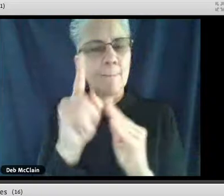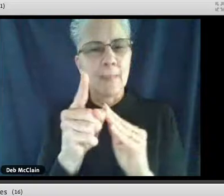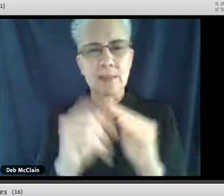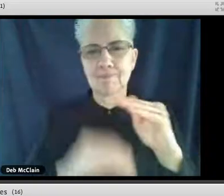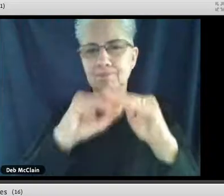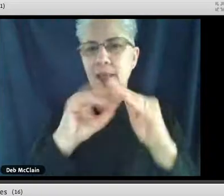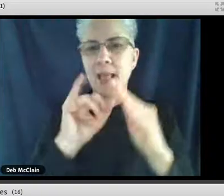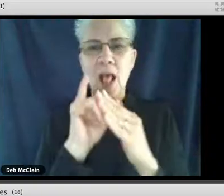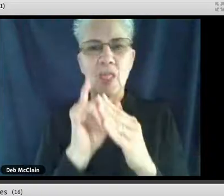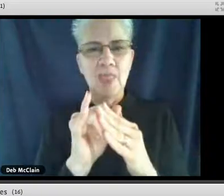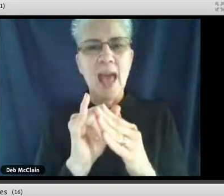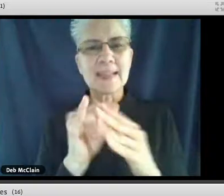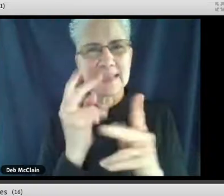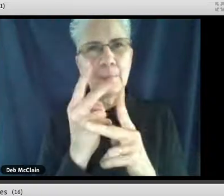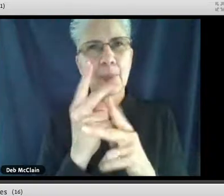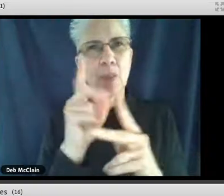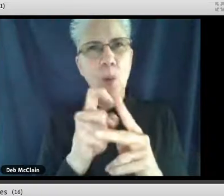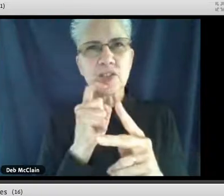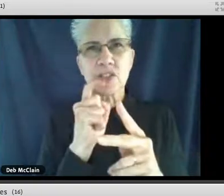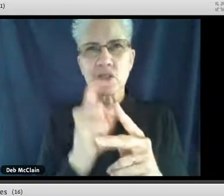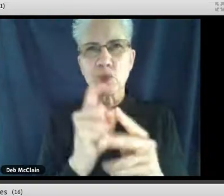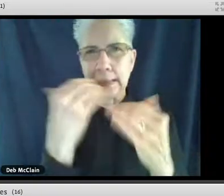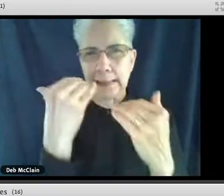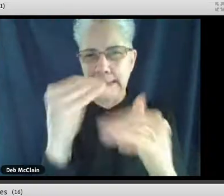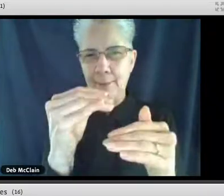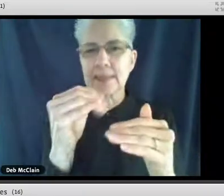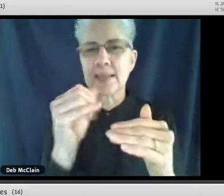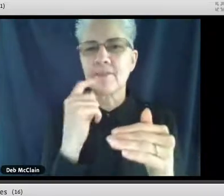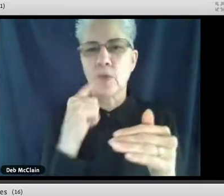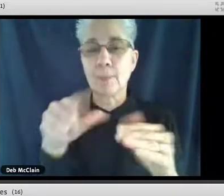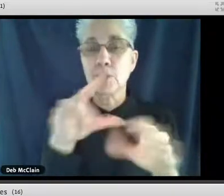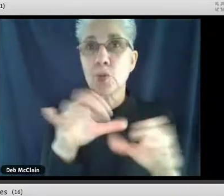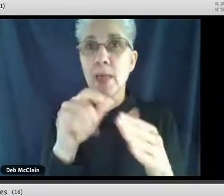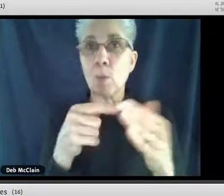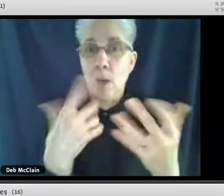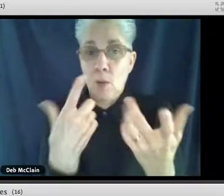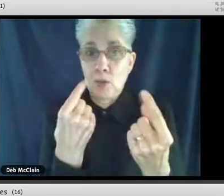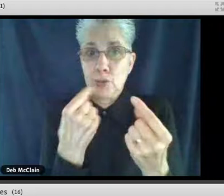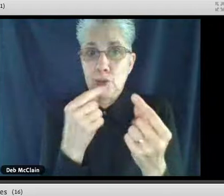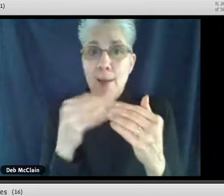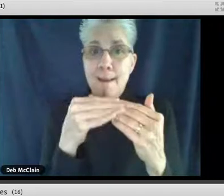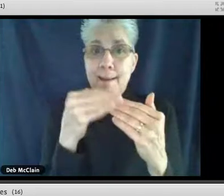of keeping those questions tight for them to do it, and what I like to do is after they do the questions...